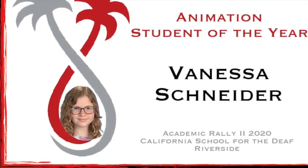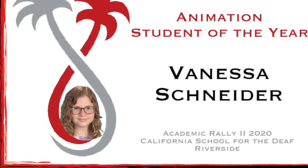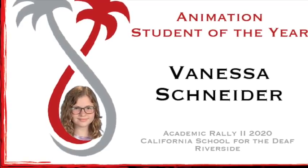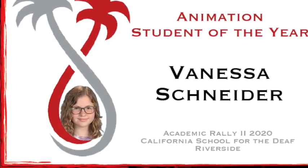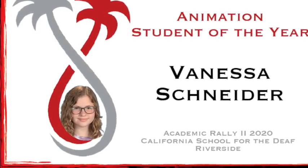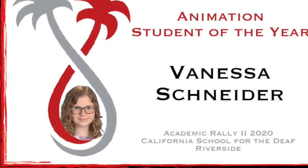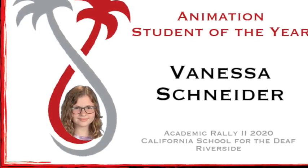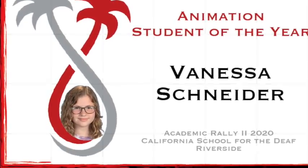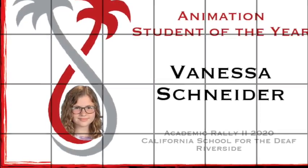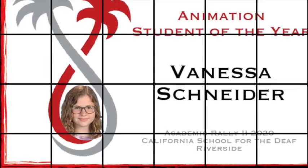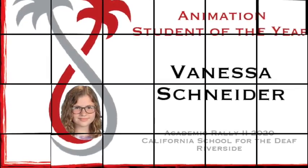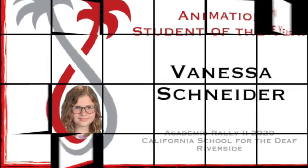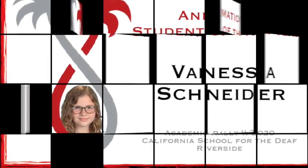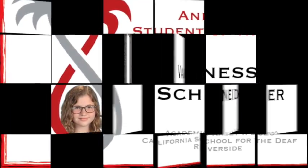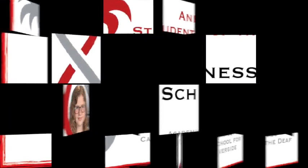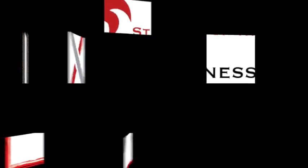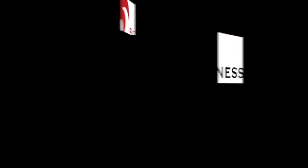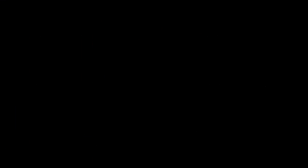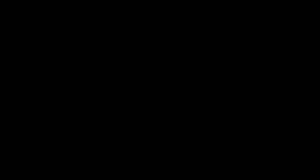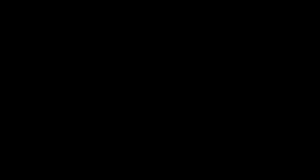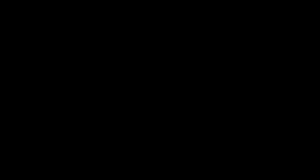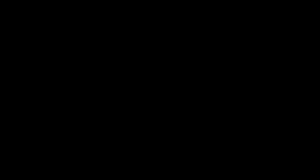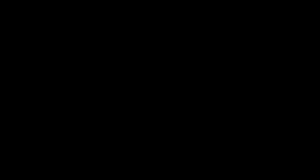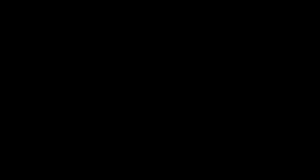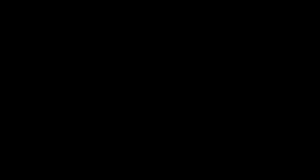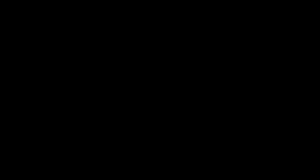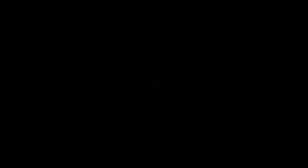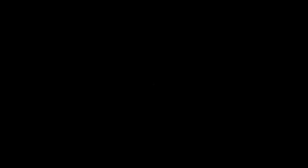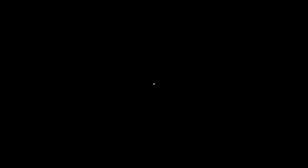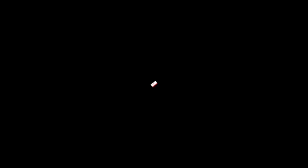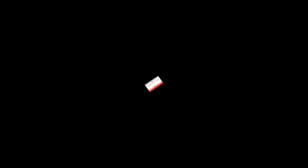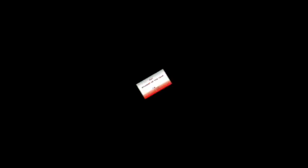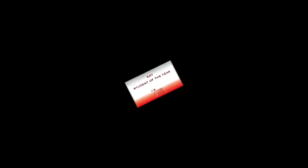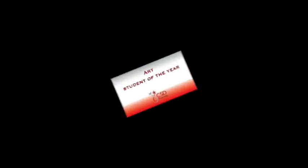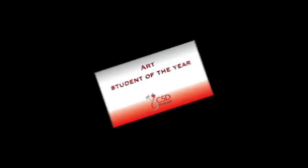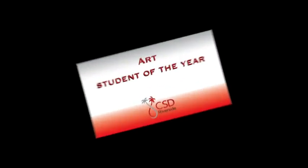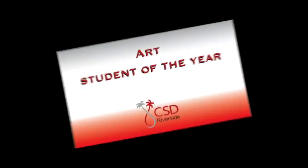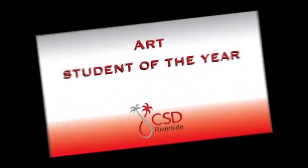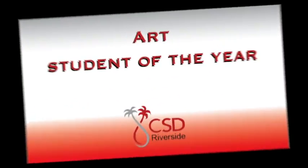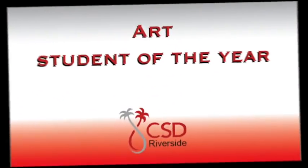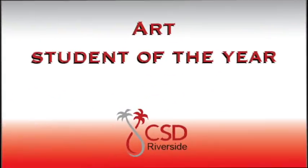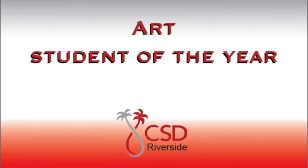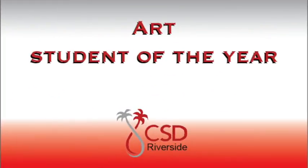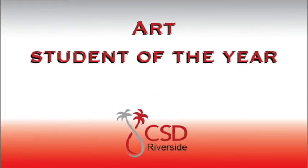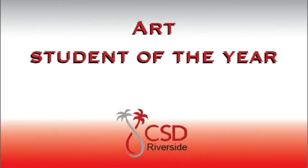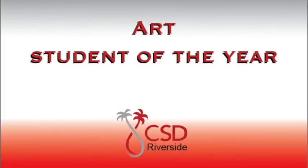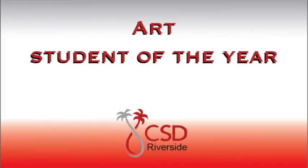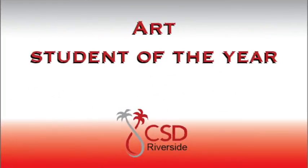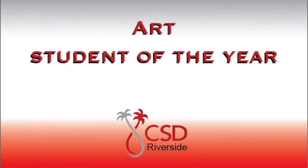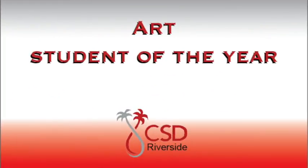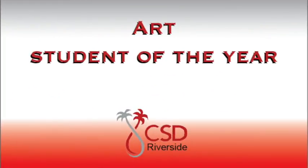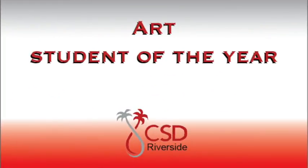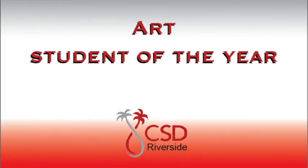Hi everyone, my name is Westford Ella. I'm